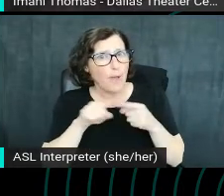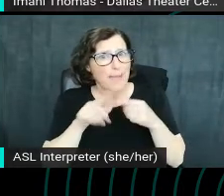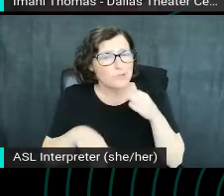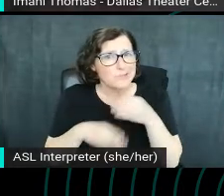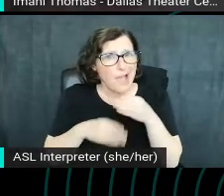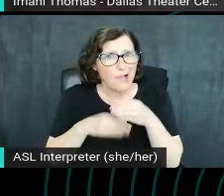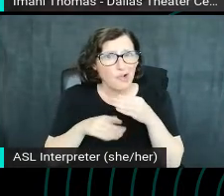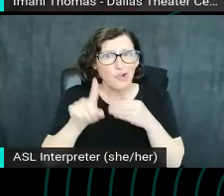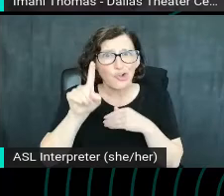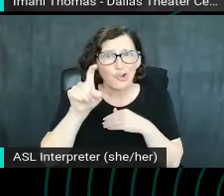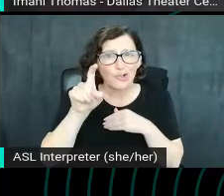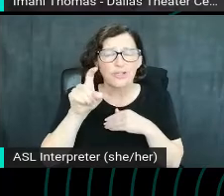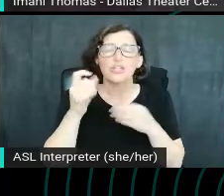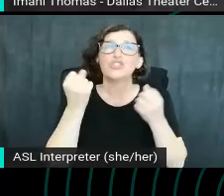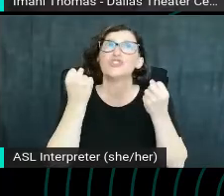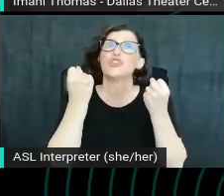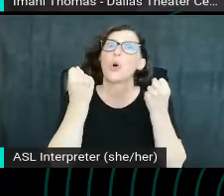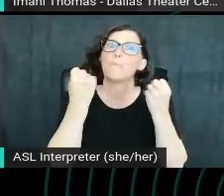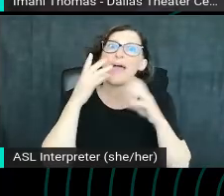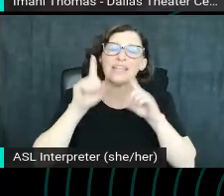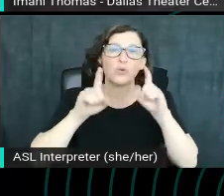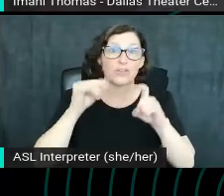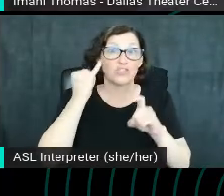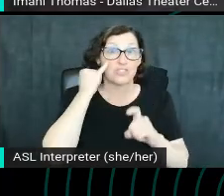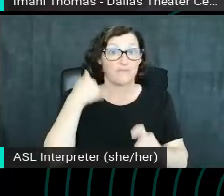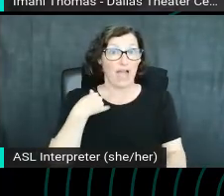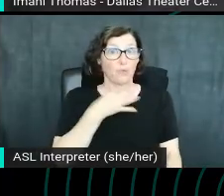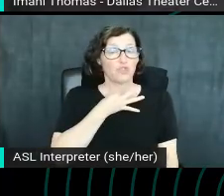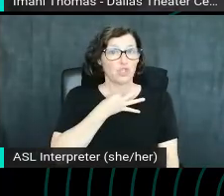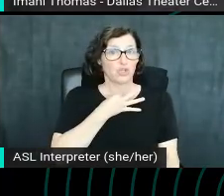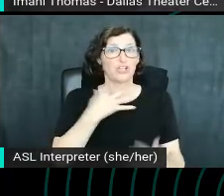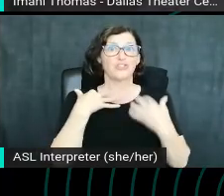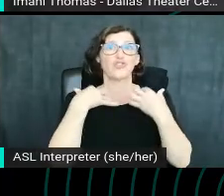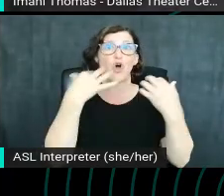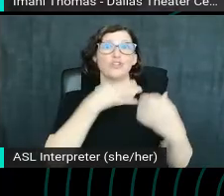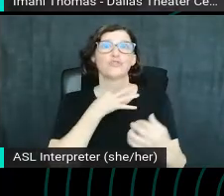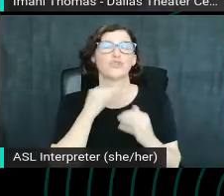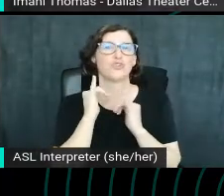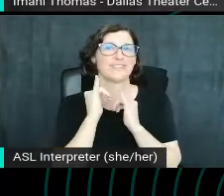So many questions, and if I had them, our audience definitely had them, and that's where you start.